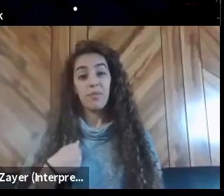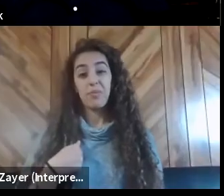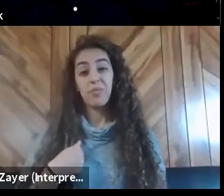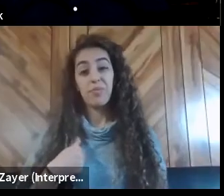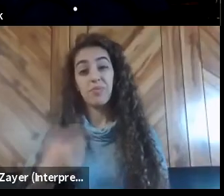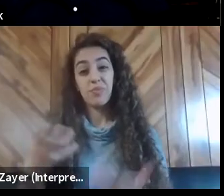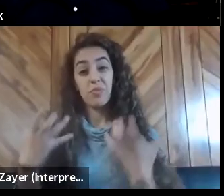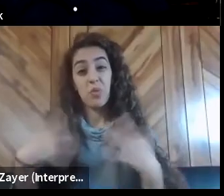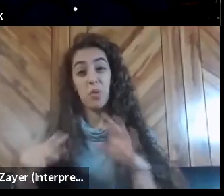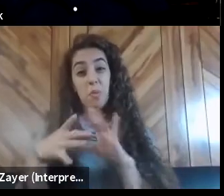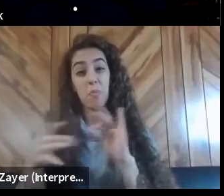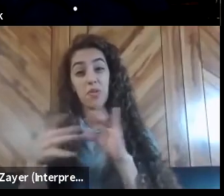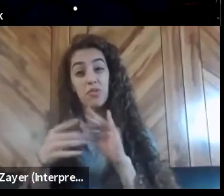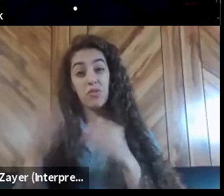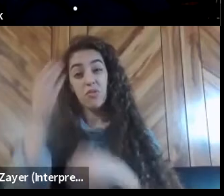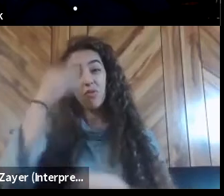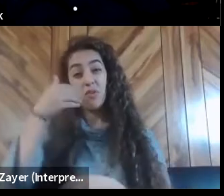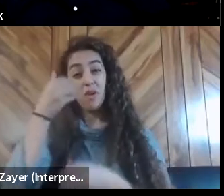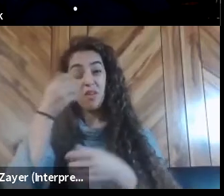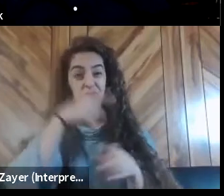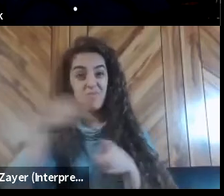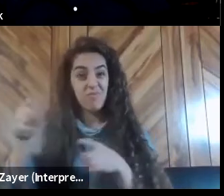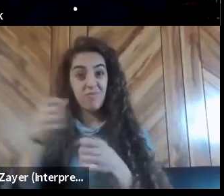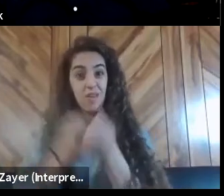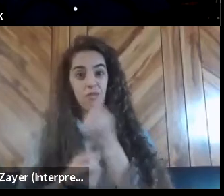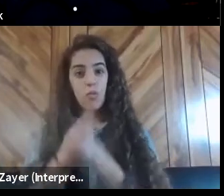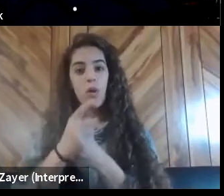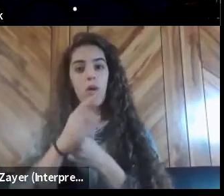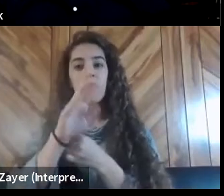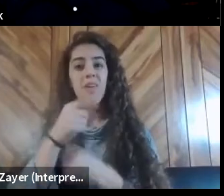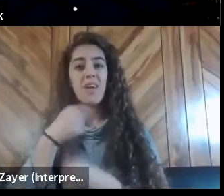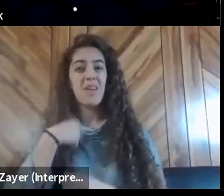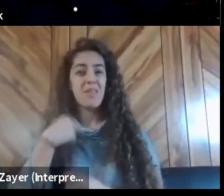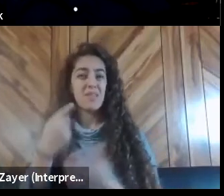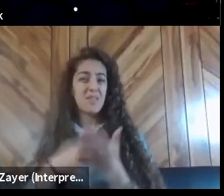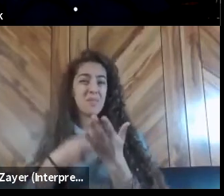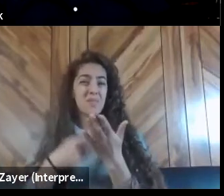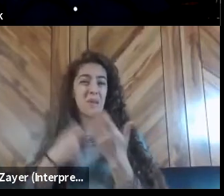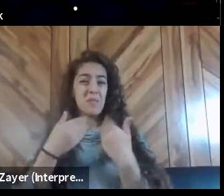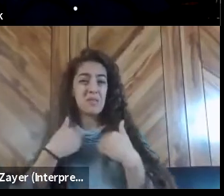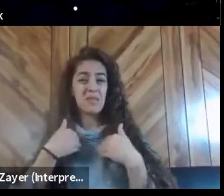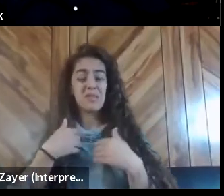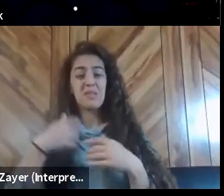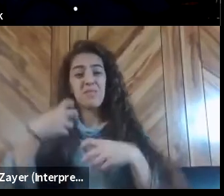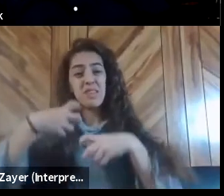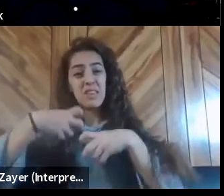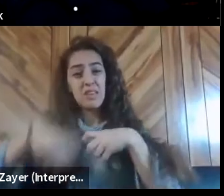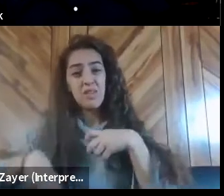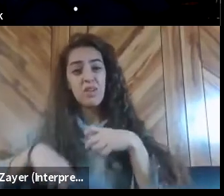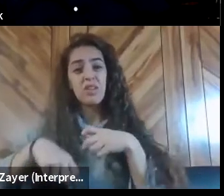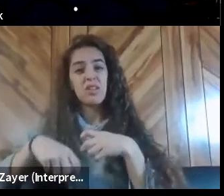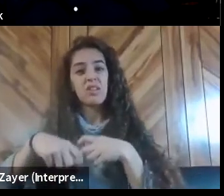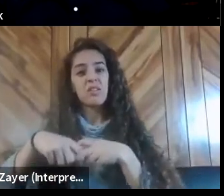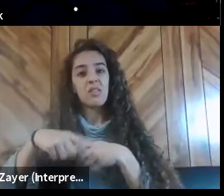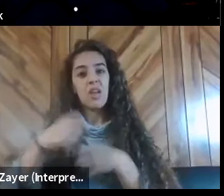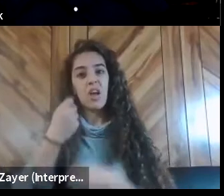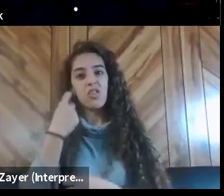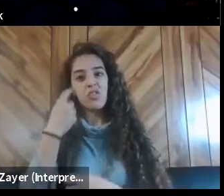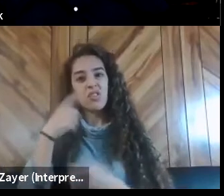difficult understanding of certain things. But I do but as I got older, I started to understand certain things in